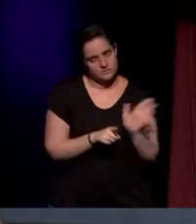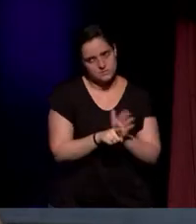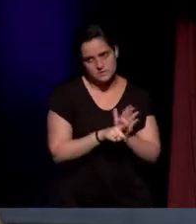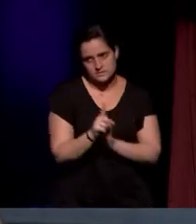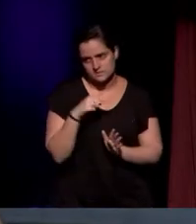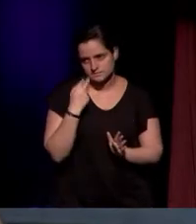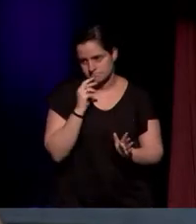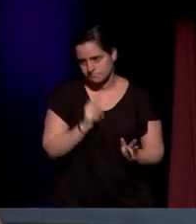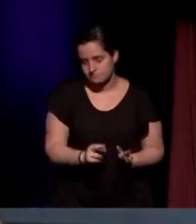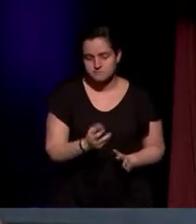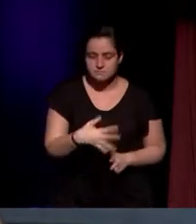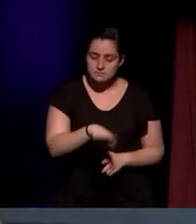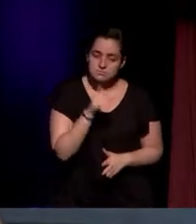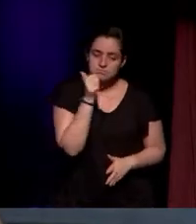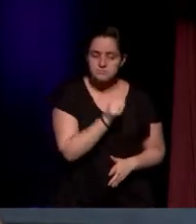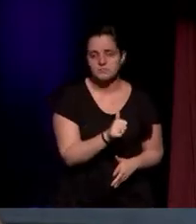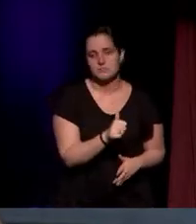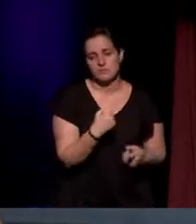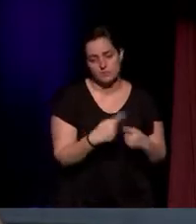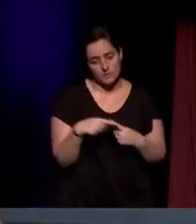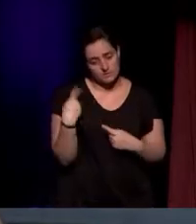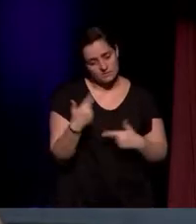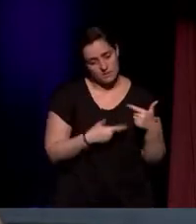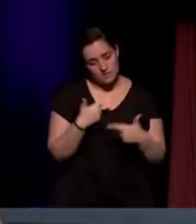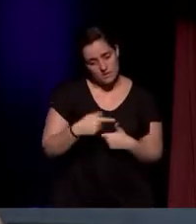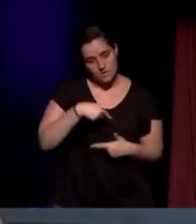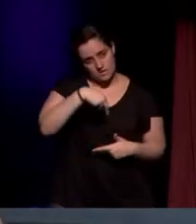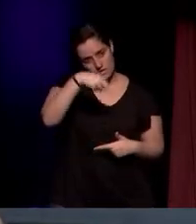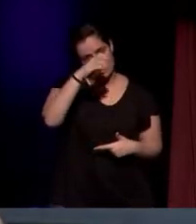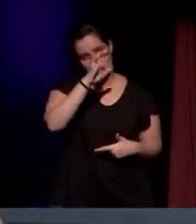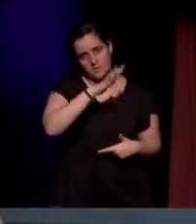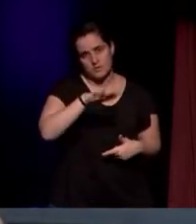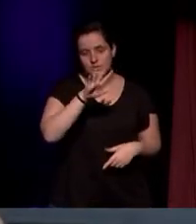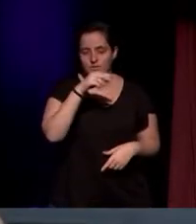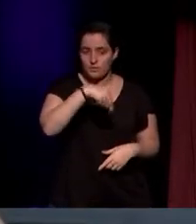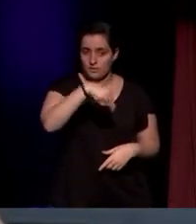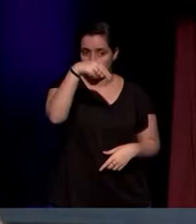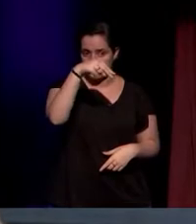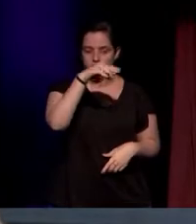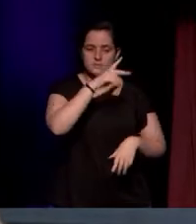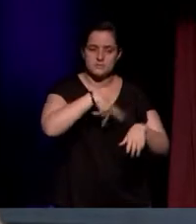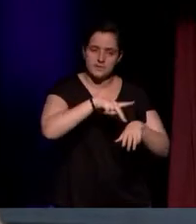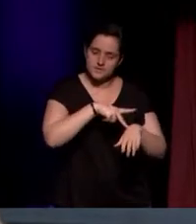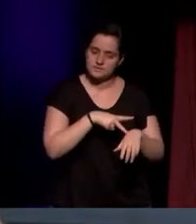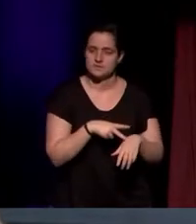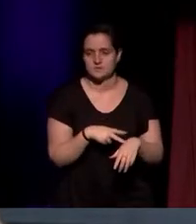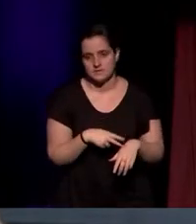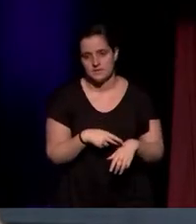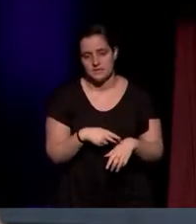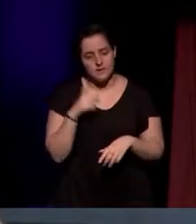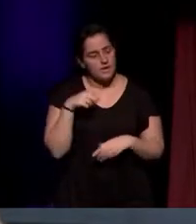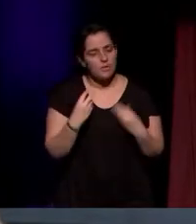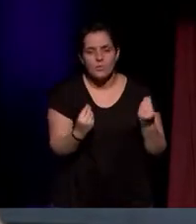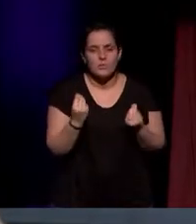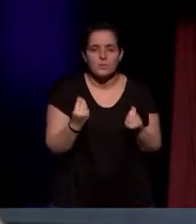these women we work with in the north of the country, in Niassa, and, @ check 1:52:21 in the South, which is a way of having this dialogue